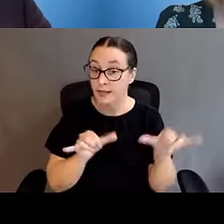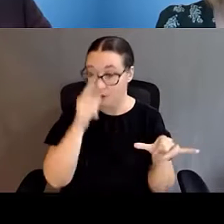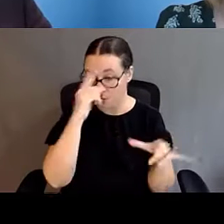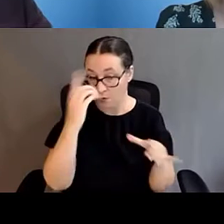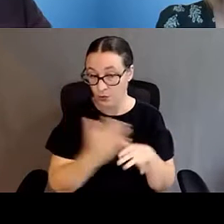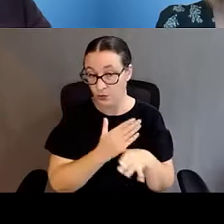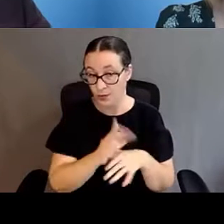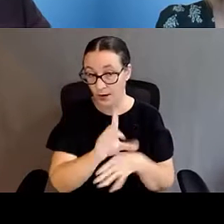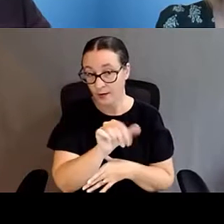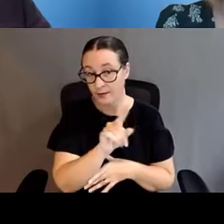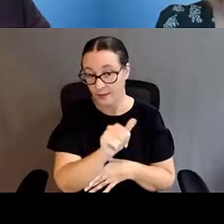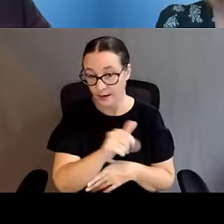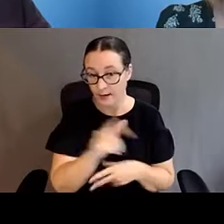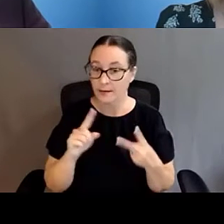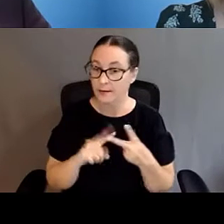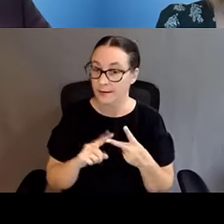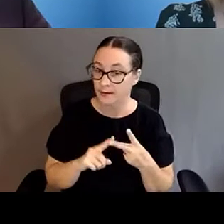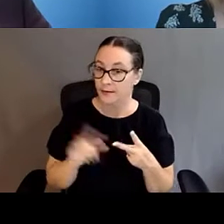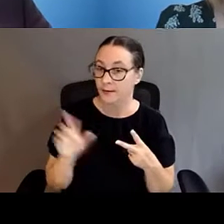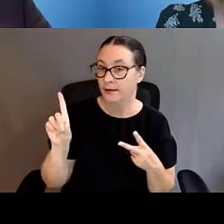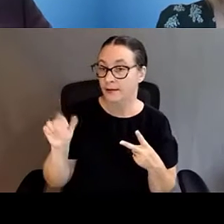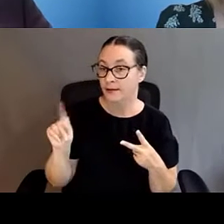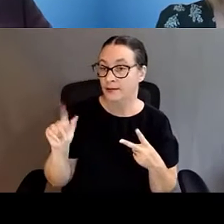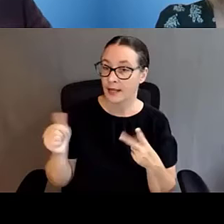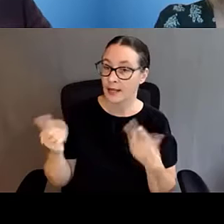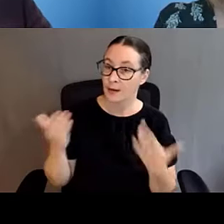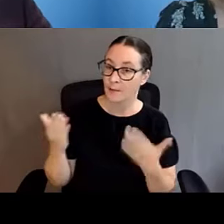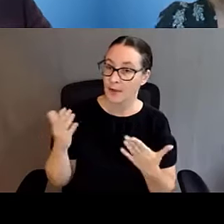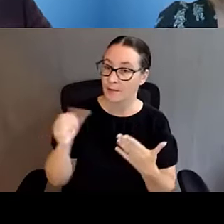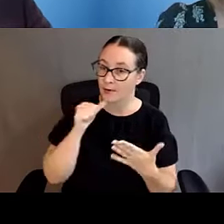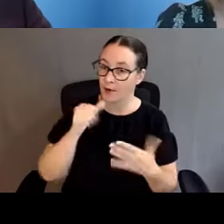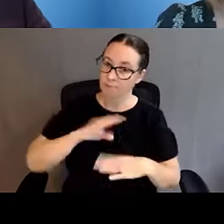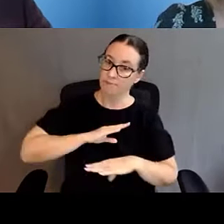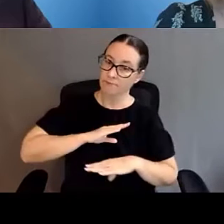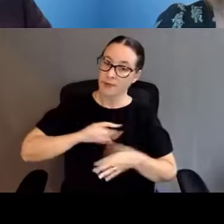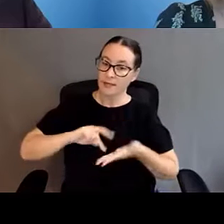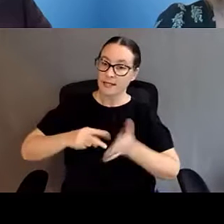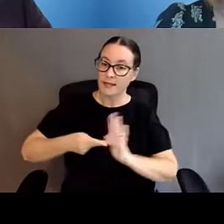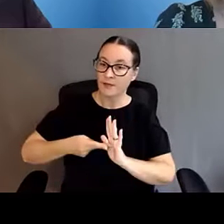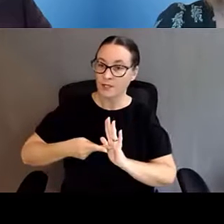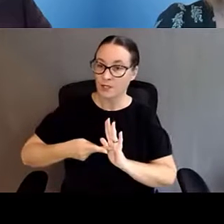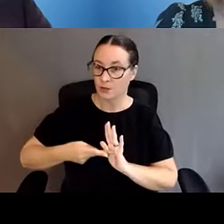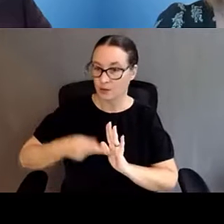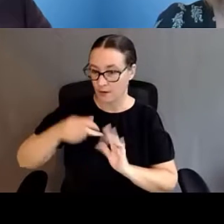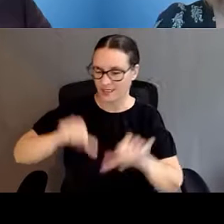and second data that maybe perhaps don't meet the definition of scientific data in a policy.